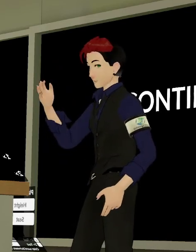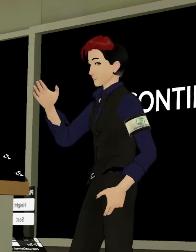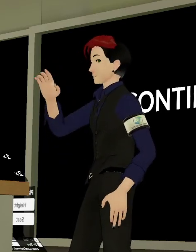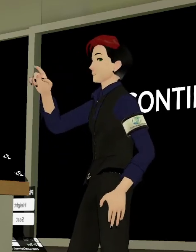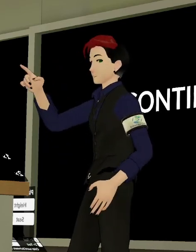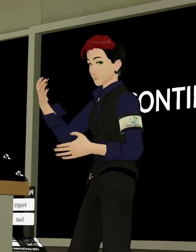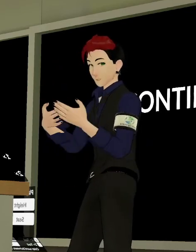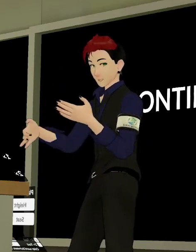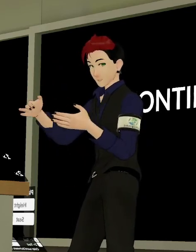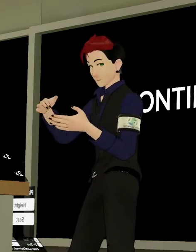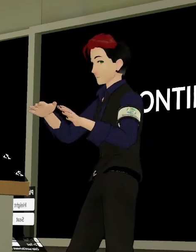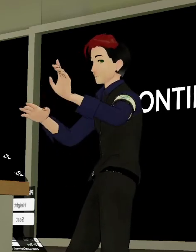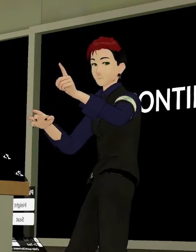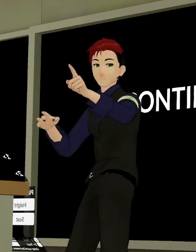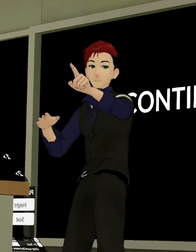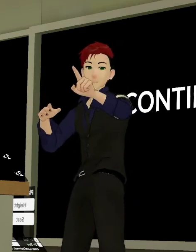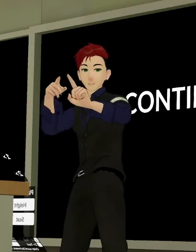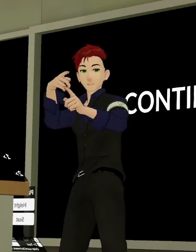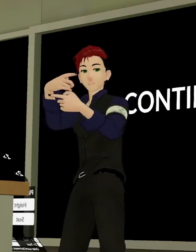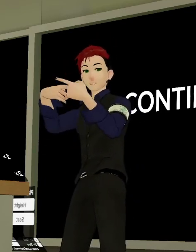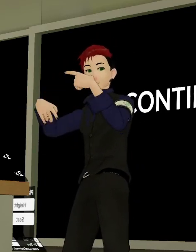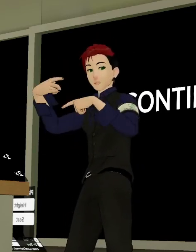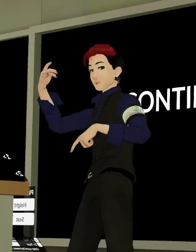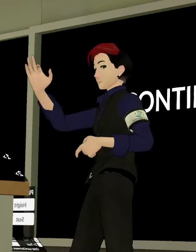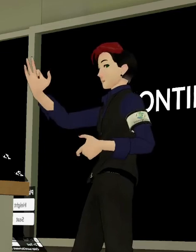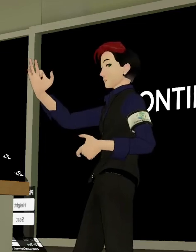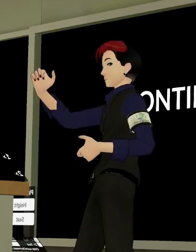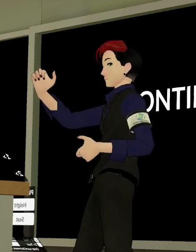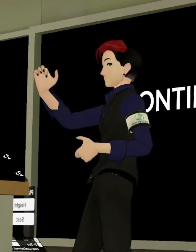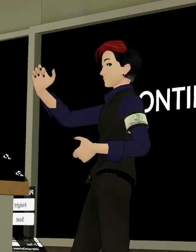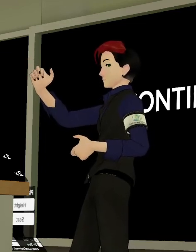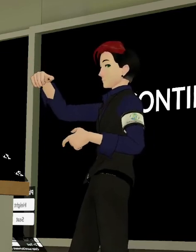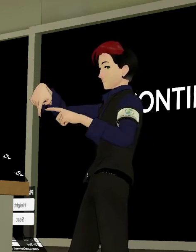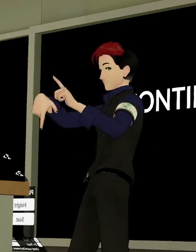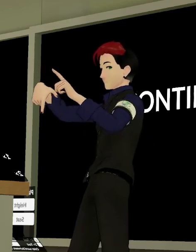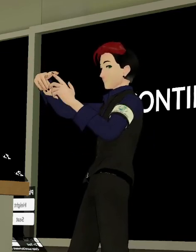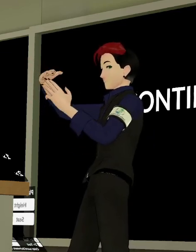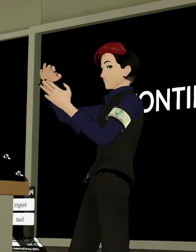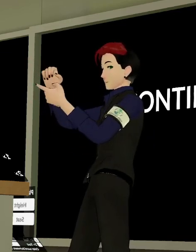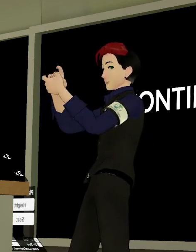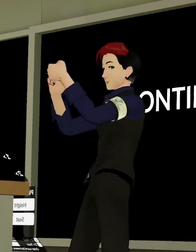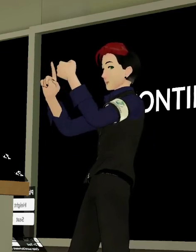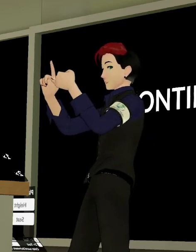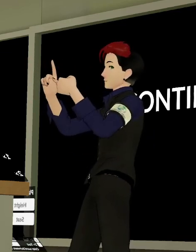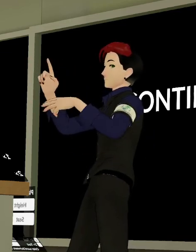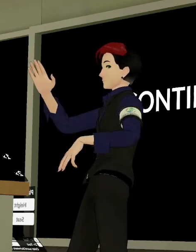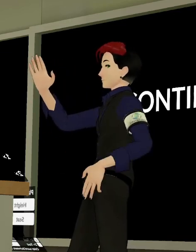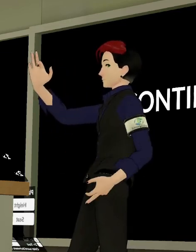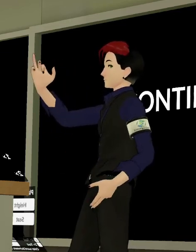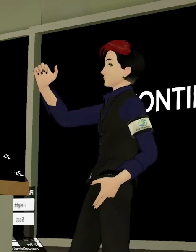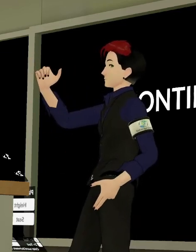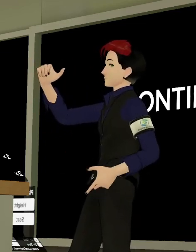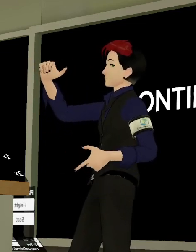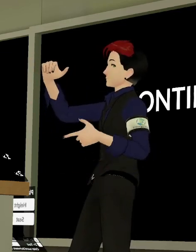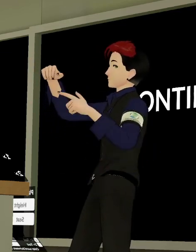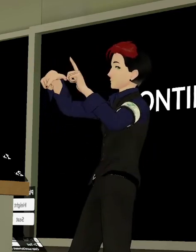understand can you do that again anyway yes the sign for context